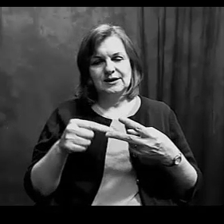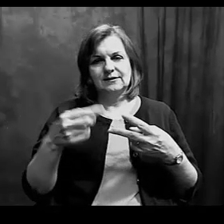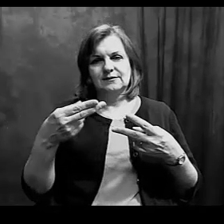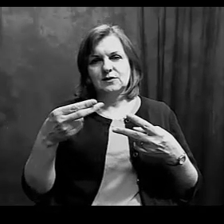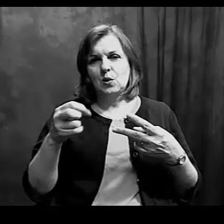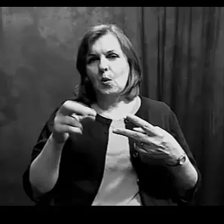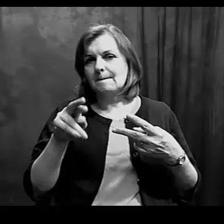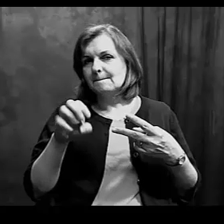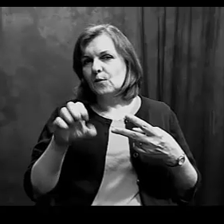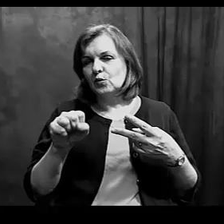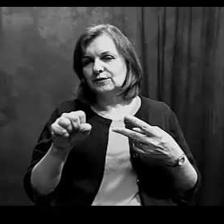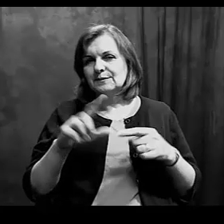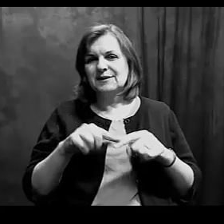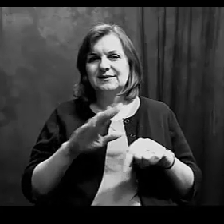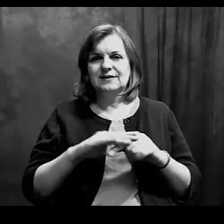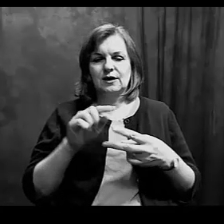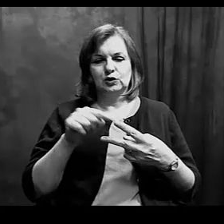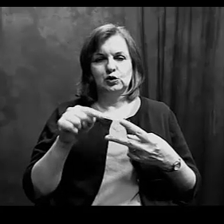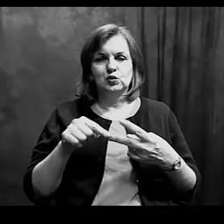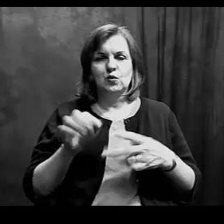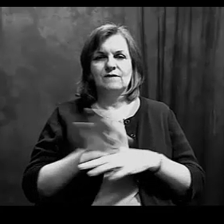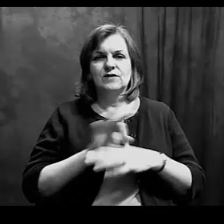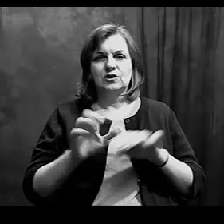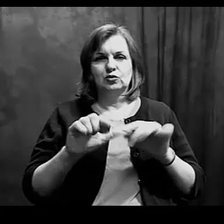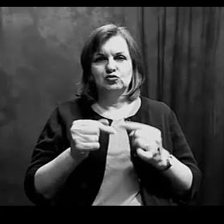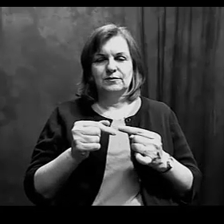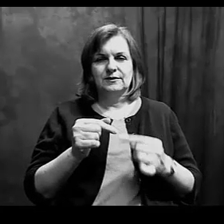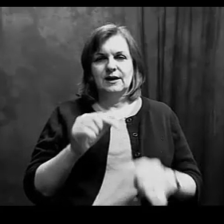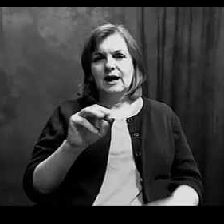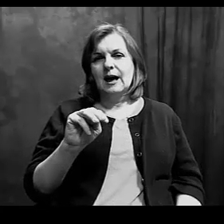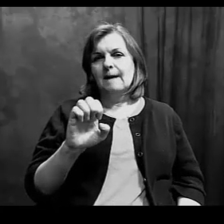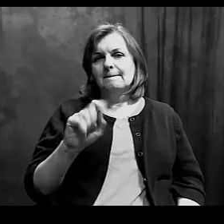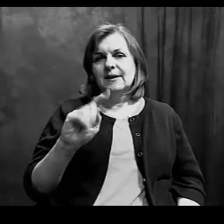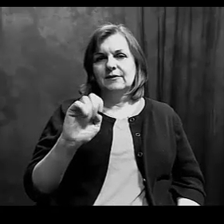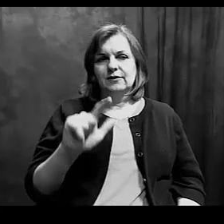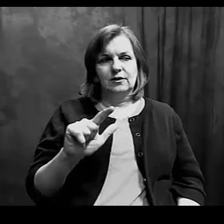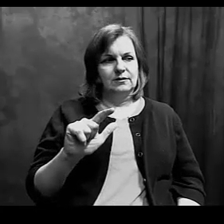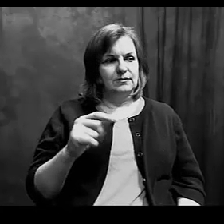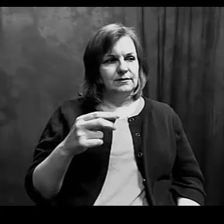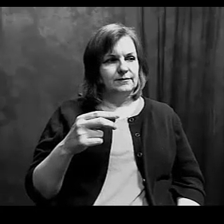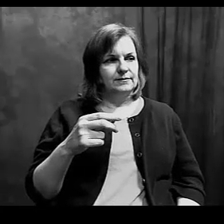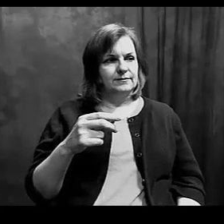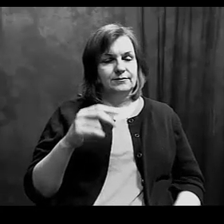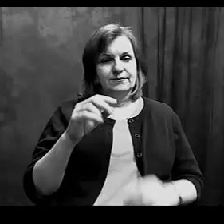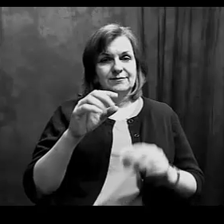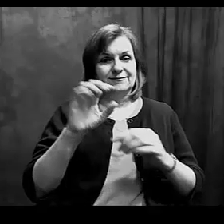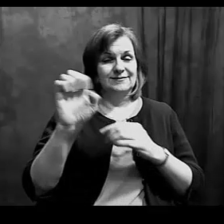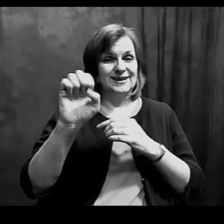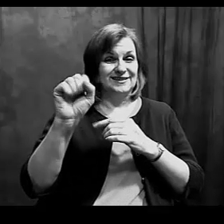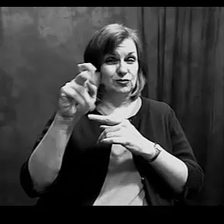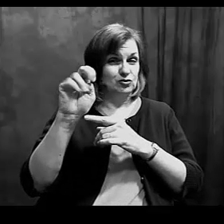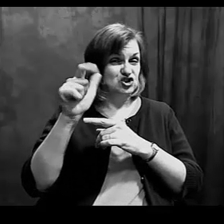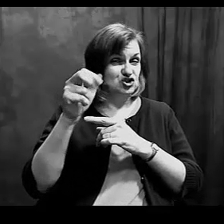the difference in production of this particular hormone is based on two functional groups - a methyl